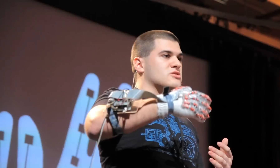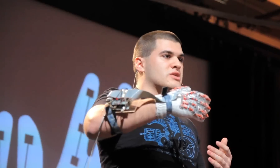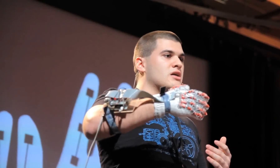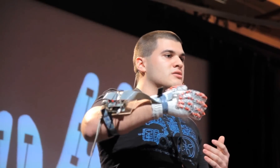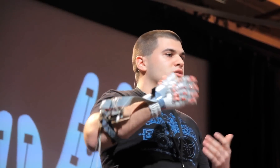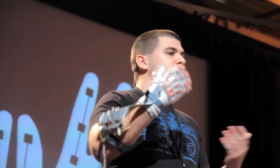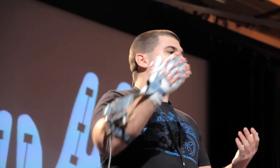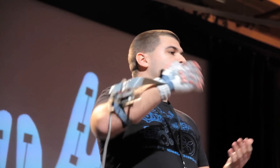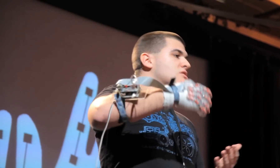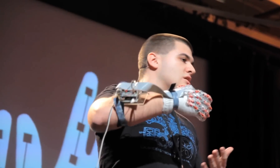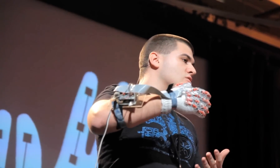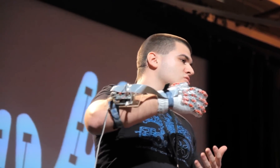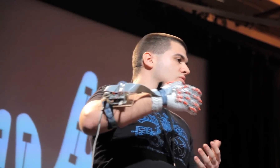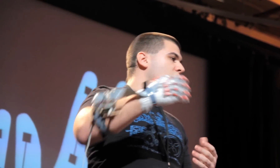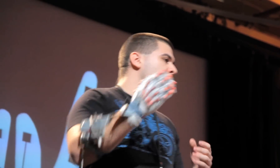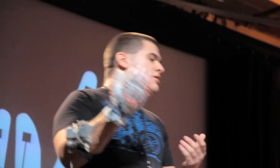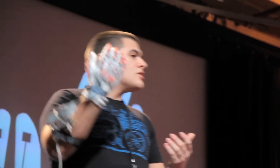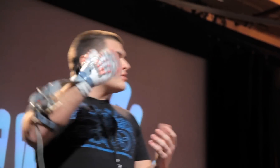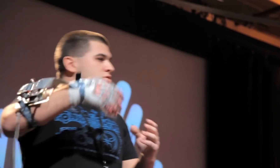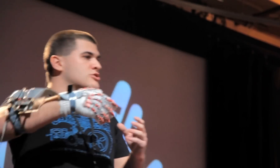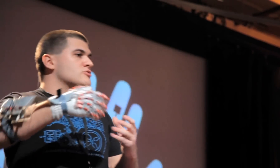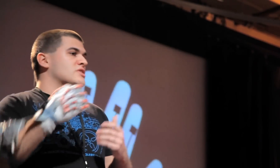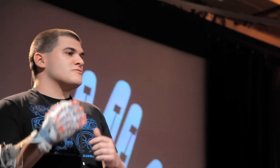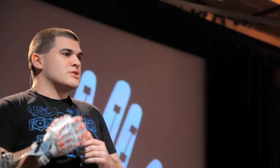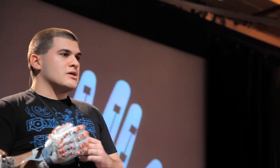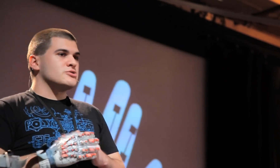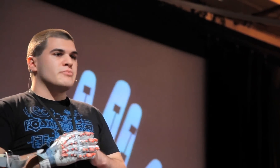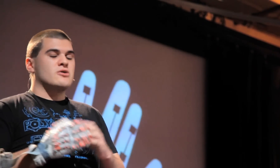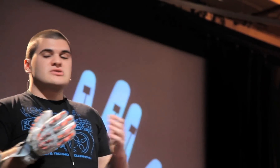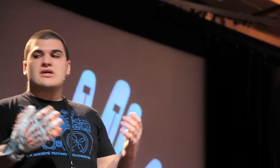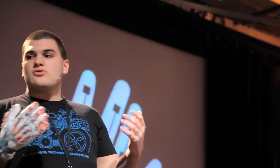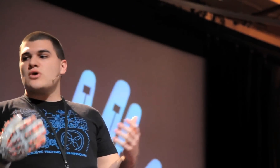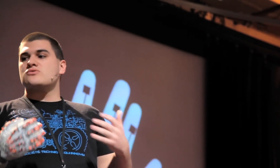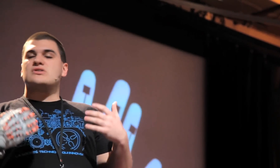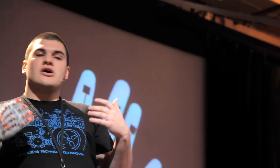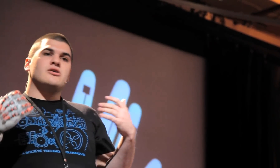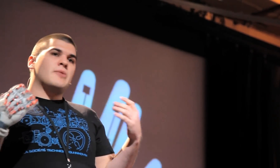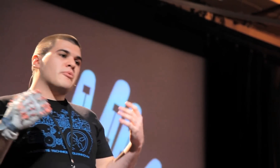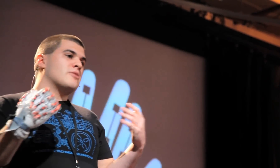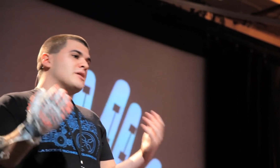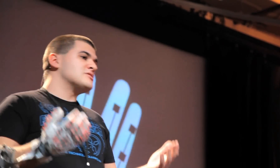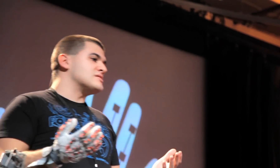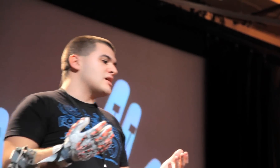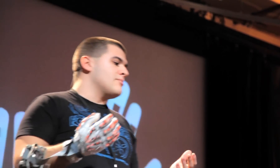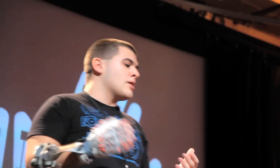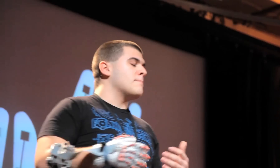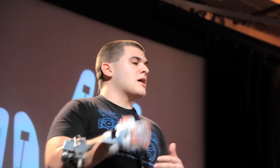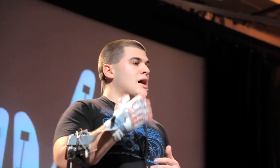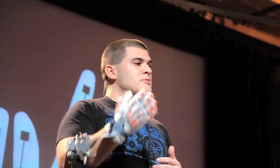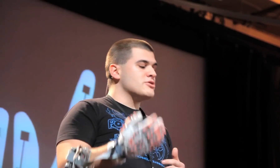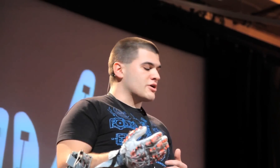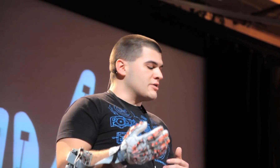...and changes it according to movement. We use a similar system, although more sophisticated.